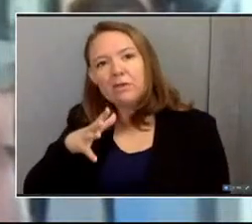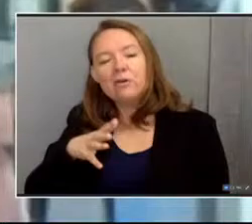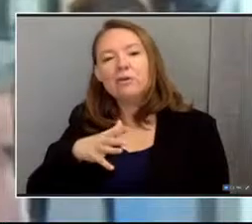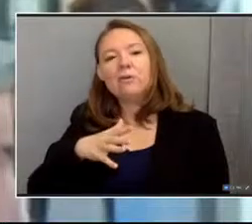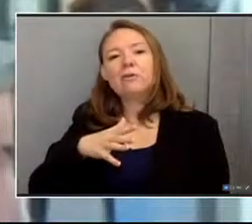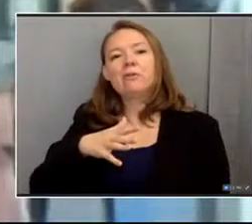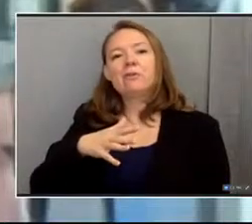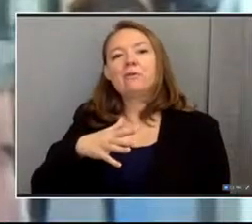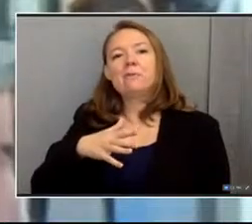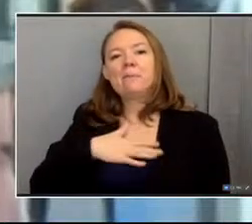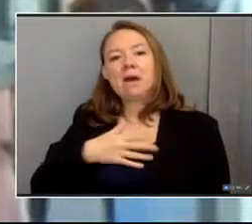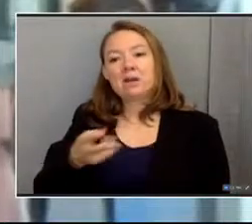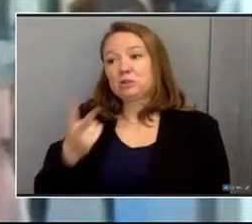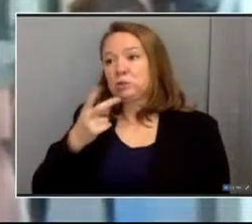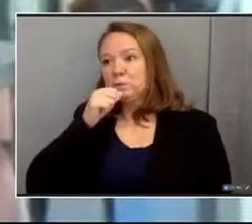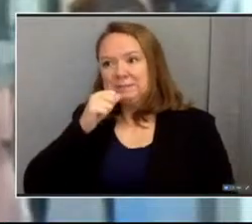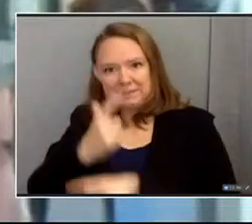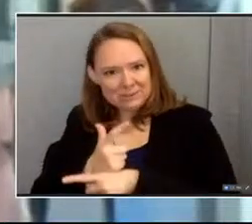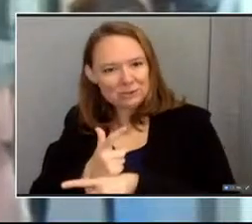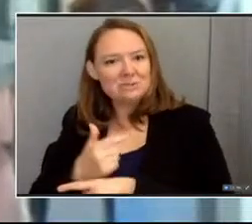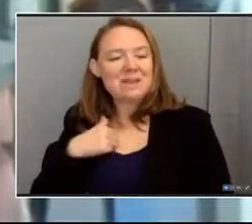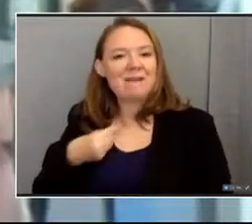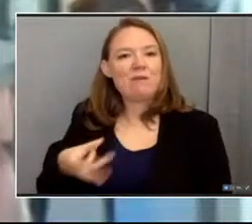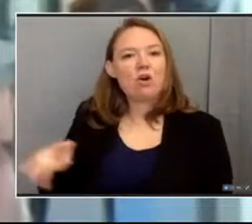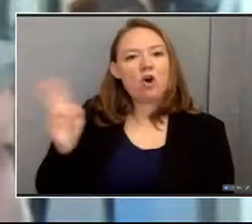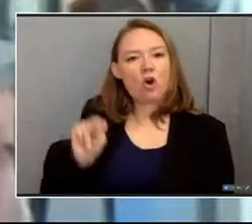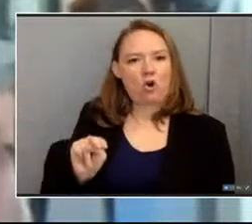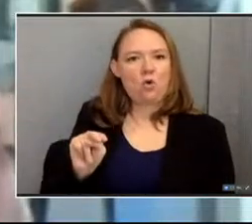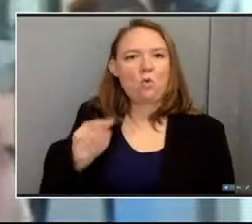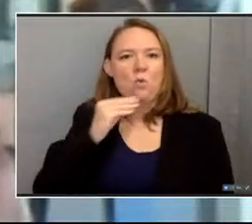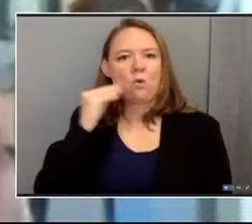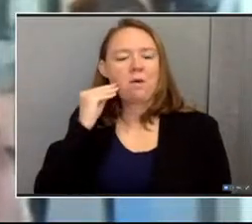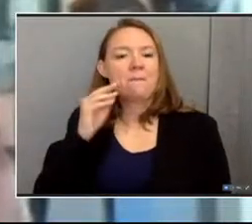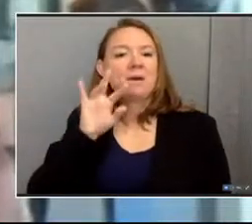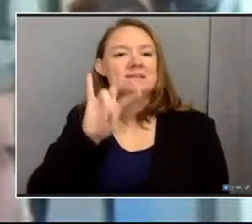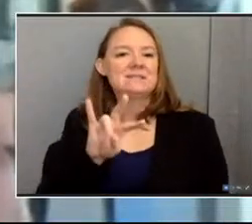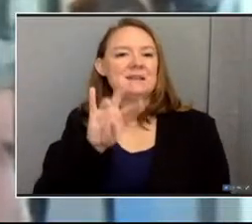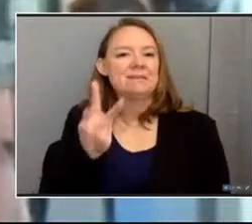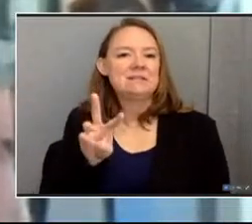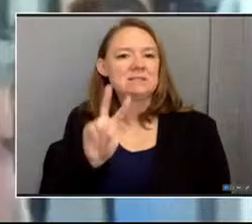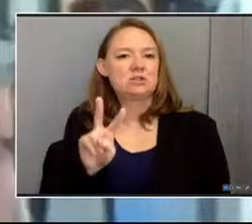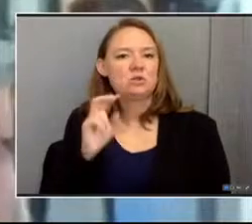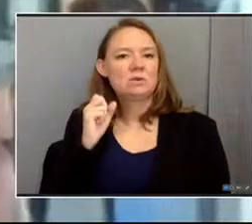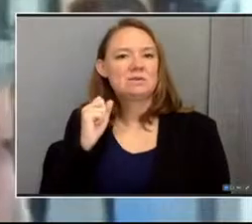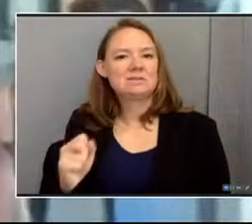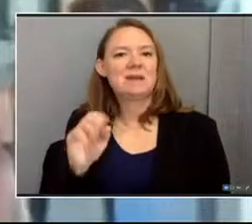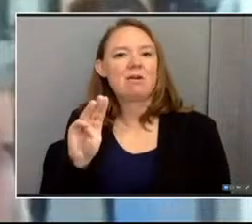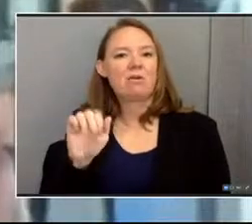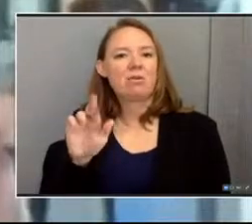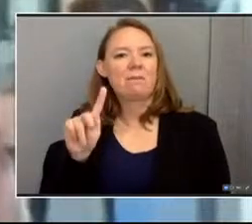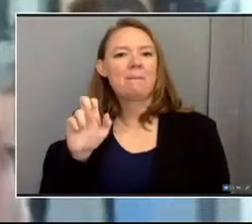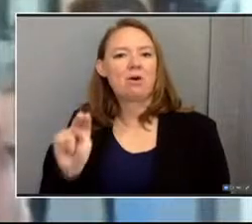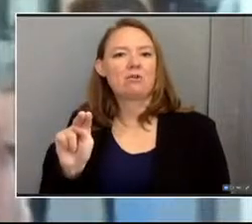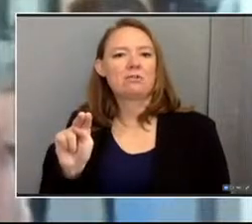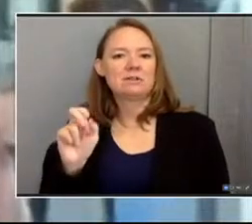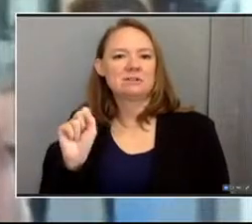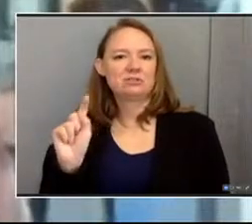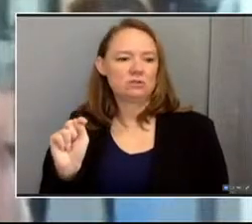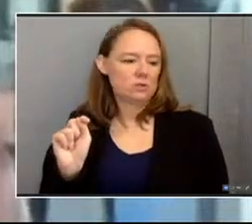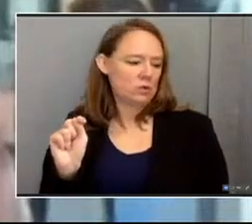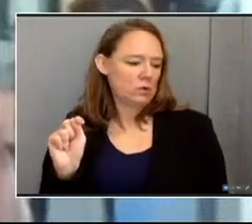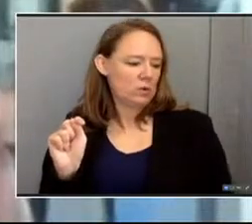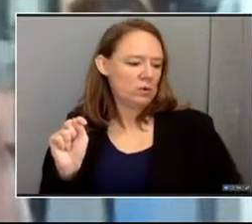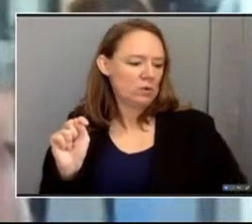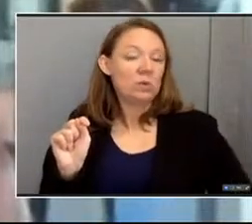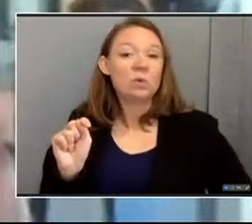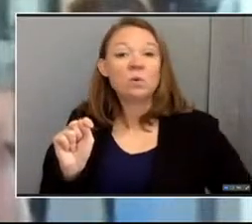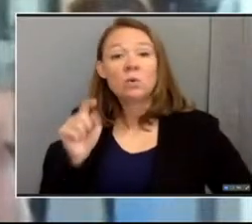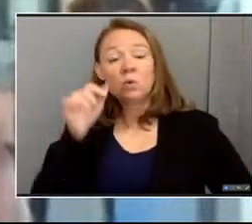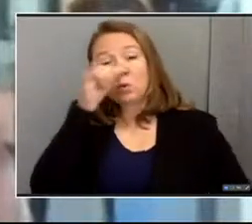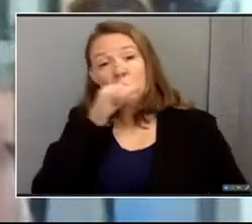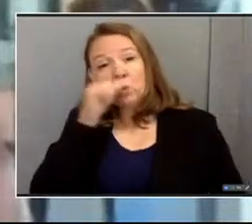a home of our own, 762 South Martin Street. What a wonderful feeling it was. I'll always remember